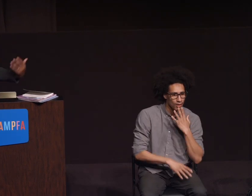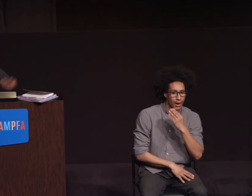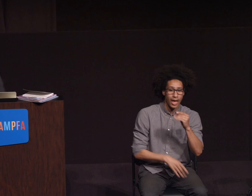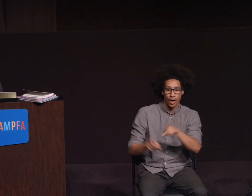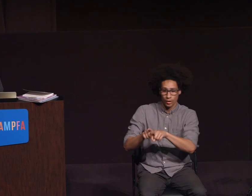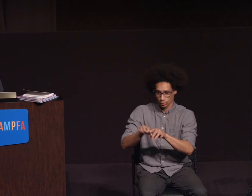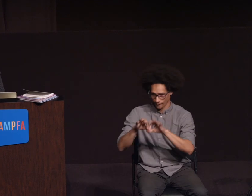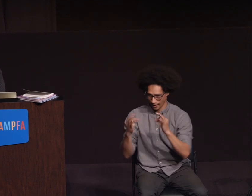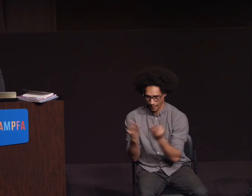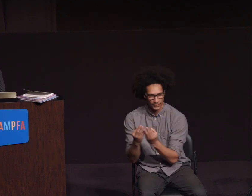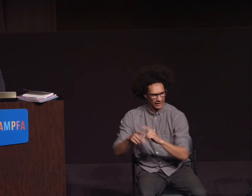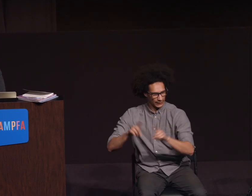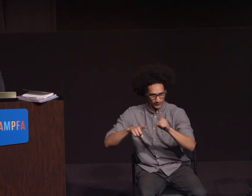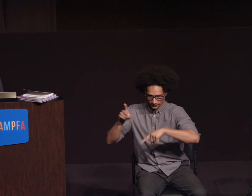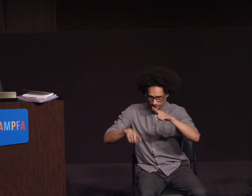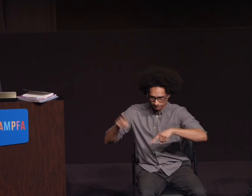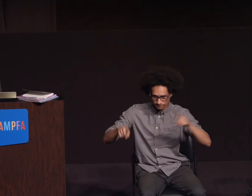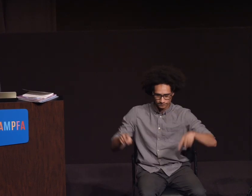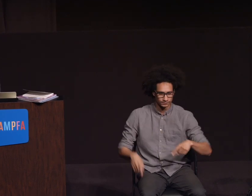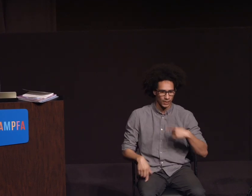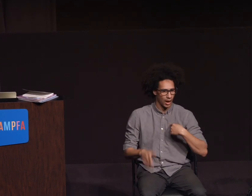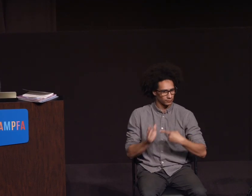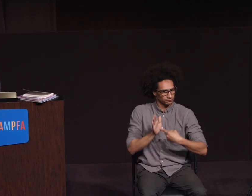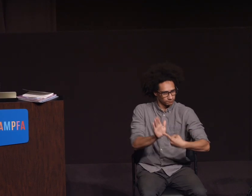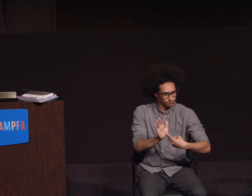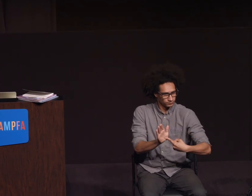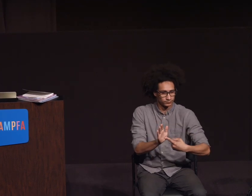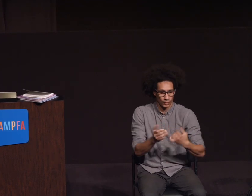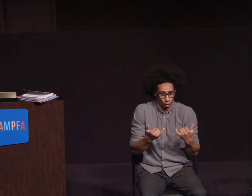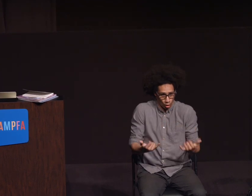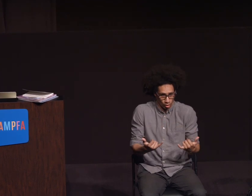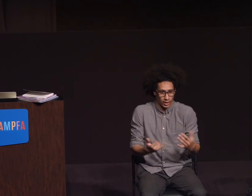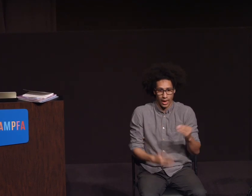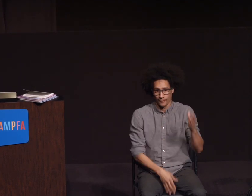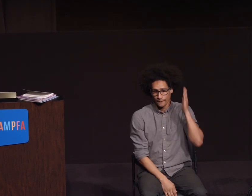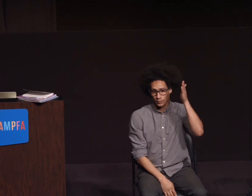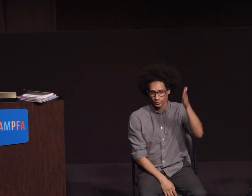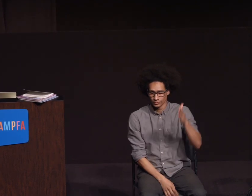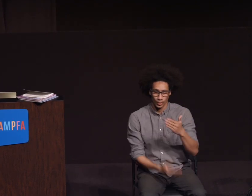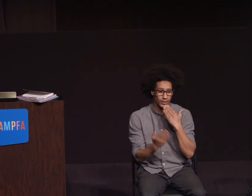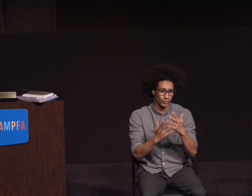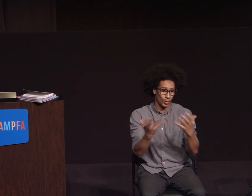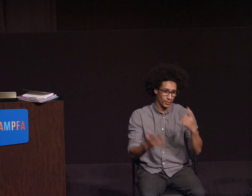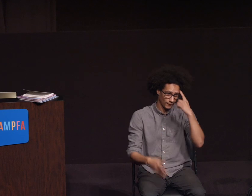to depict that in my books currently and come--forthcoming. So thank you so much for having me, and it's